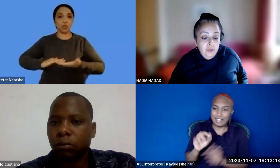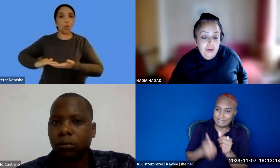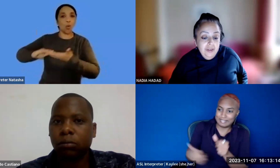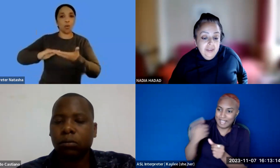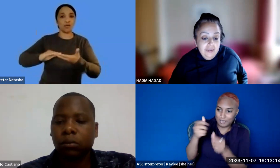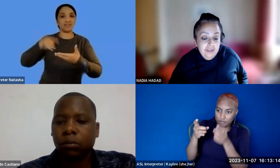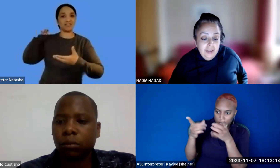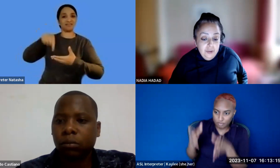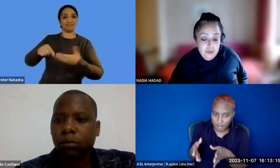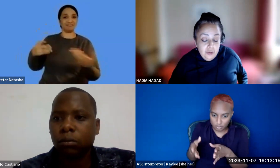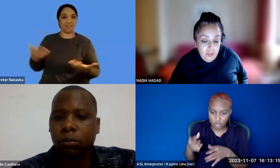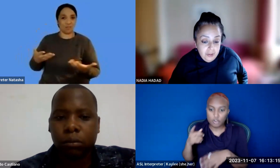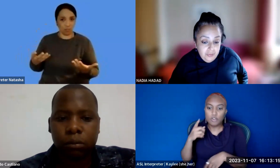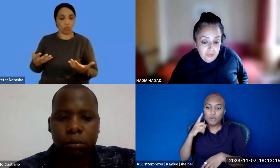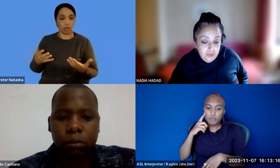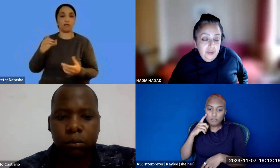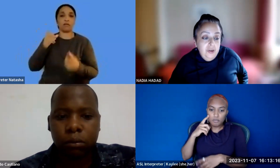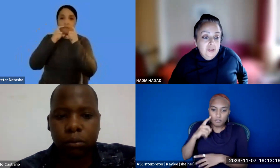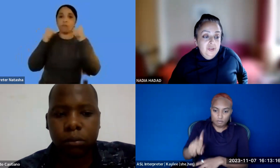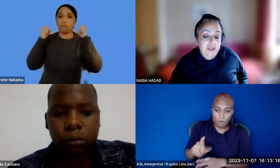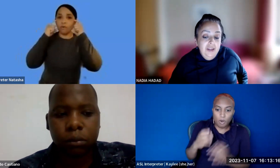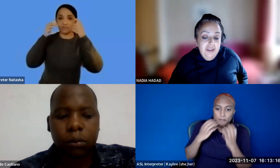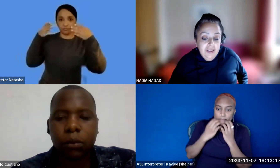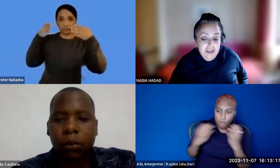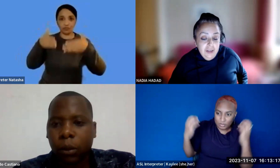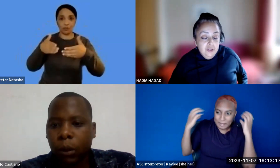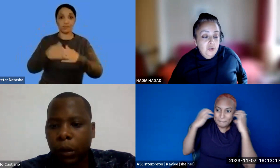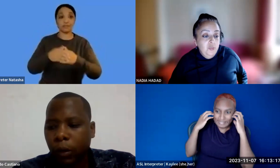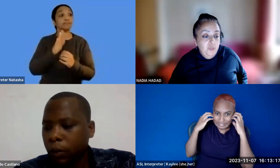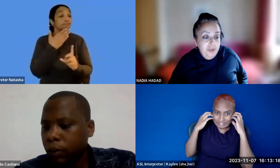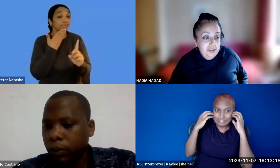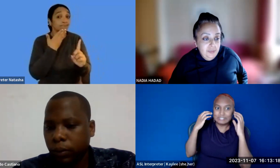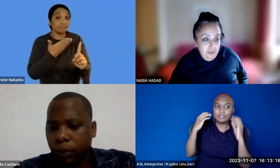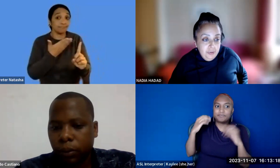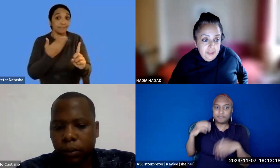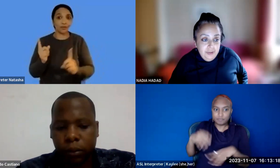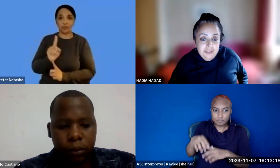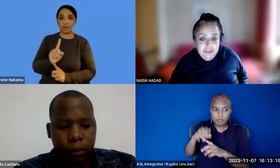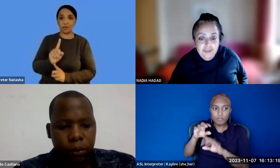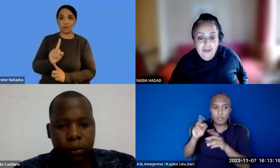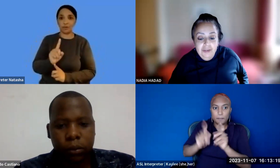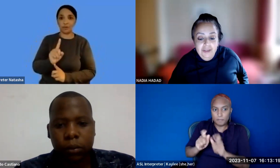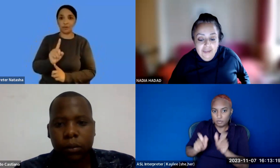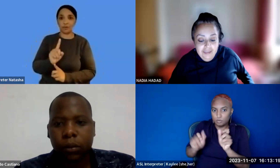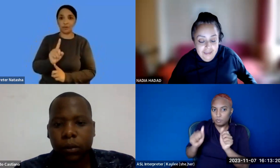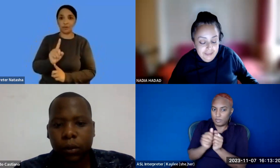Thank you for joining us today. The floor is yours. You can begin.